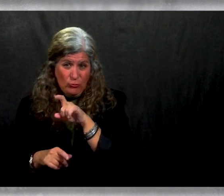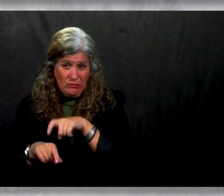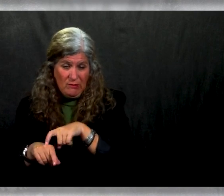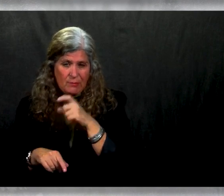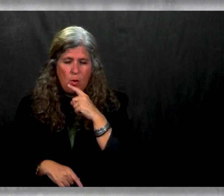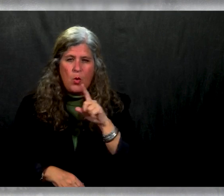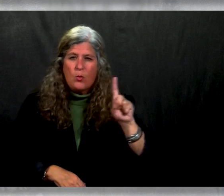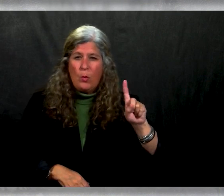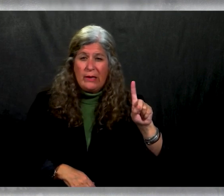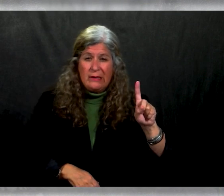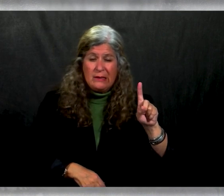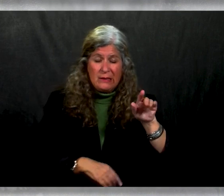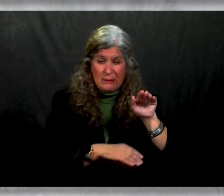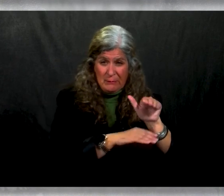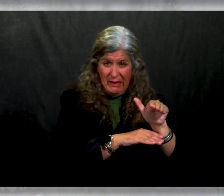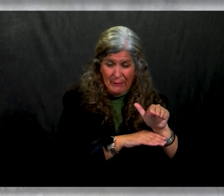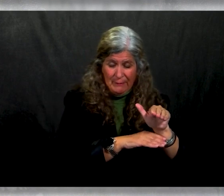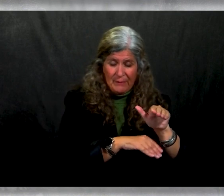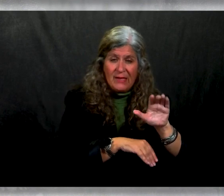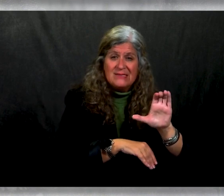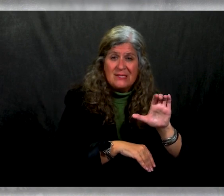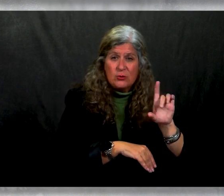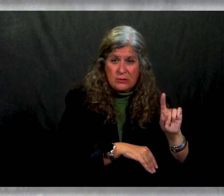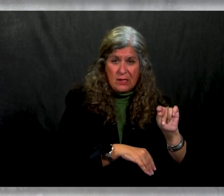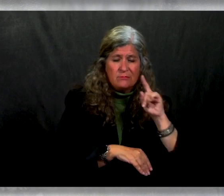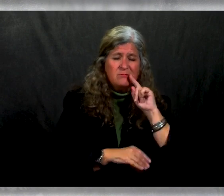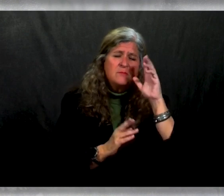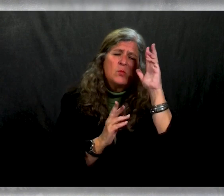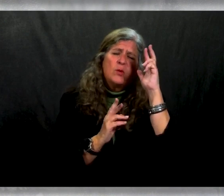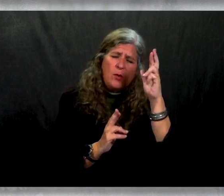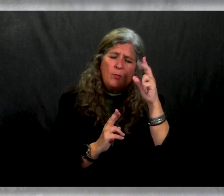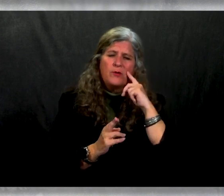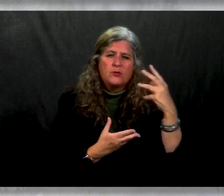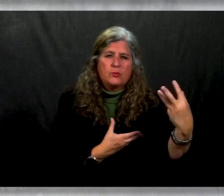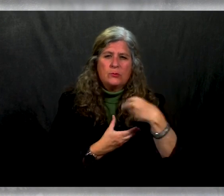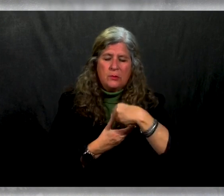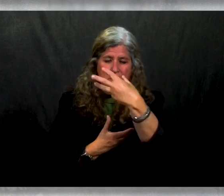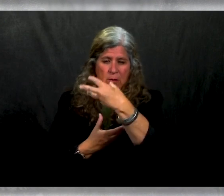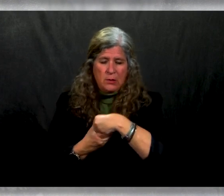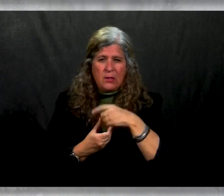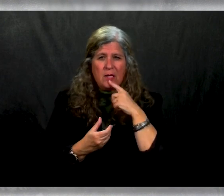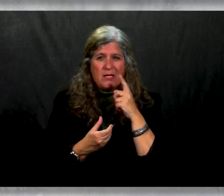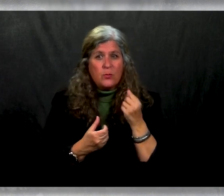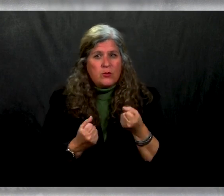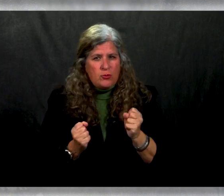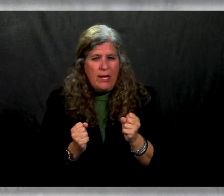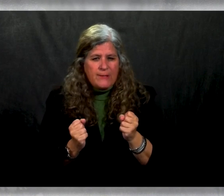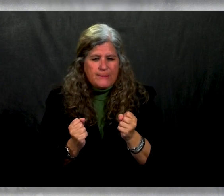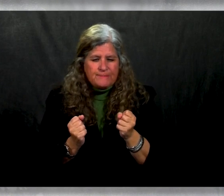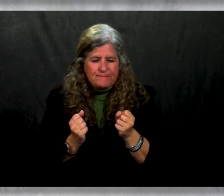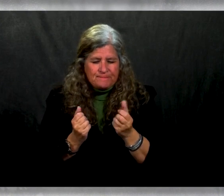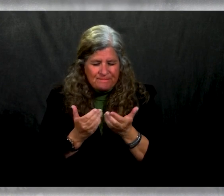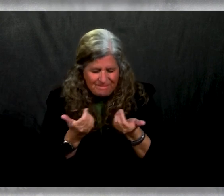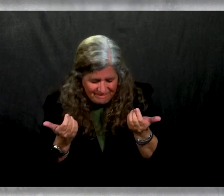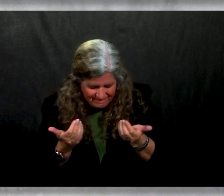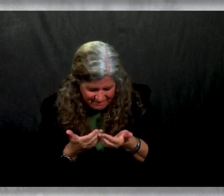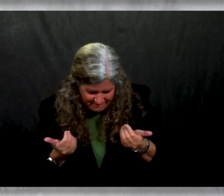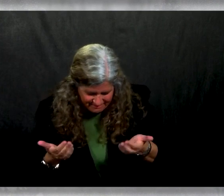with experts and historians. We hope you'll join us as we continue to unpack these hard topics and reflect on the Holocaust, how it happened,